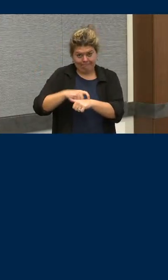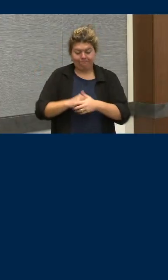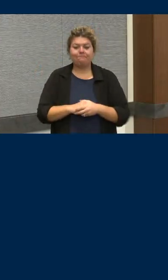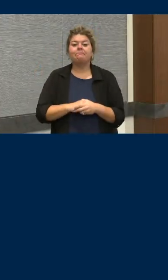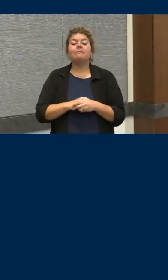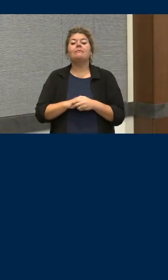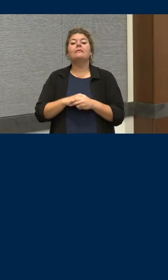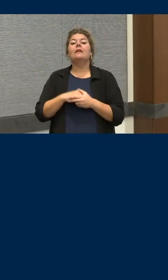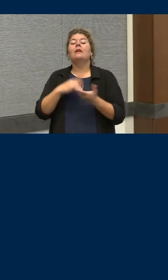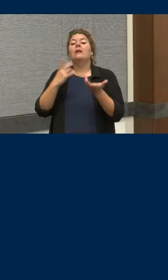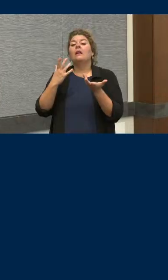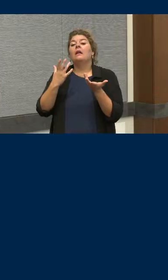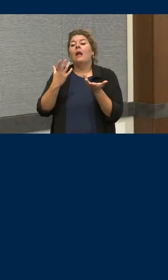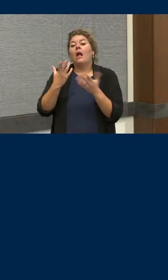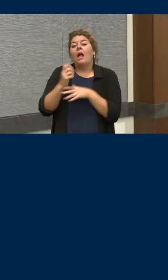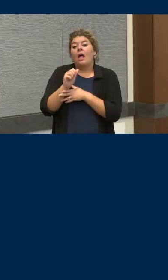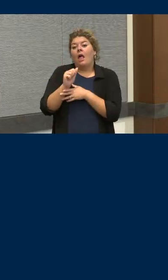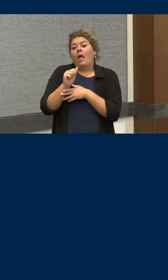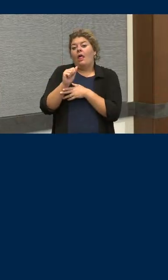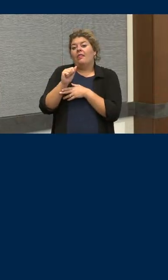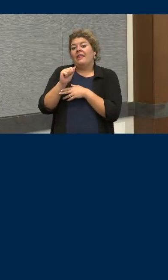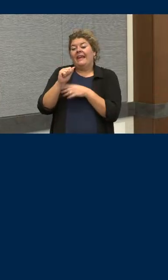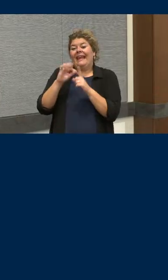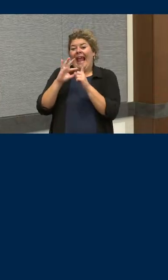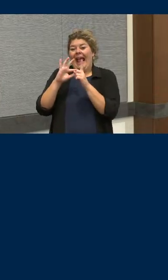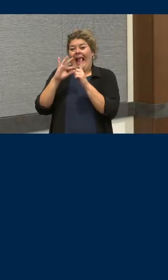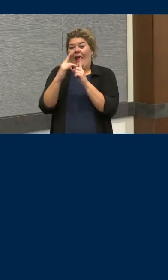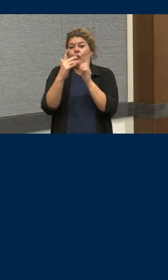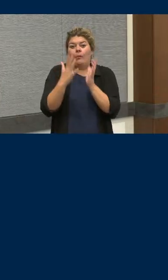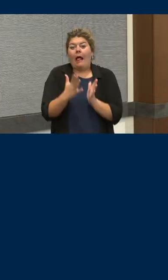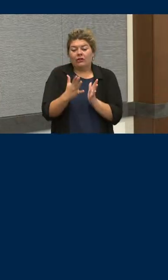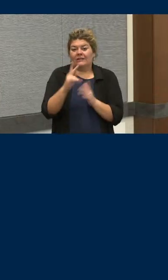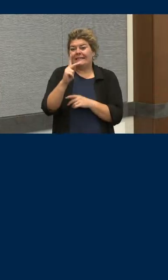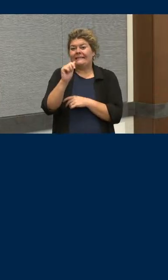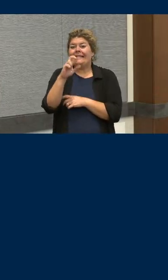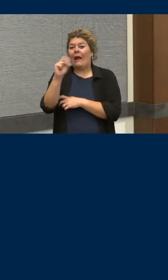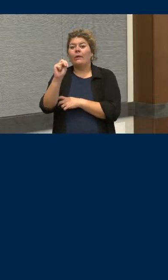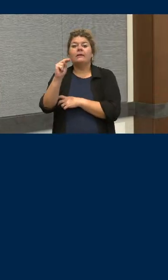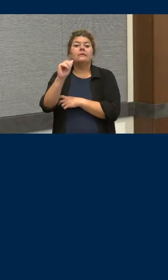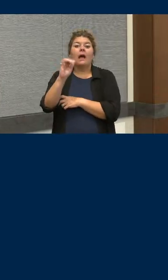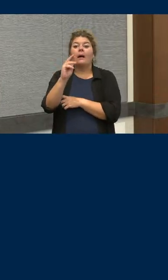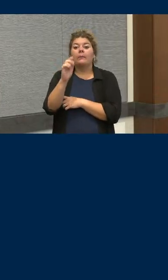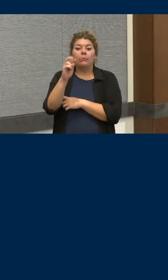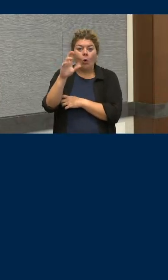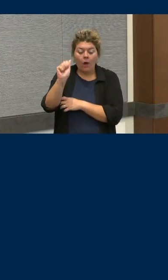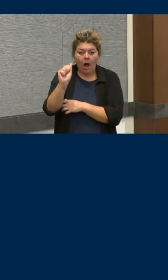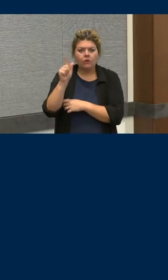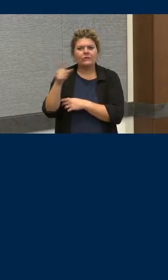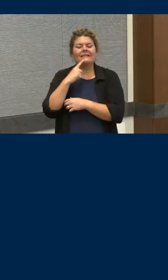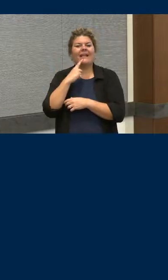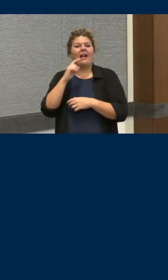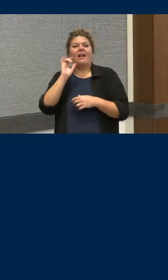ethnographers consider the category of photoethnographers a